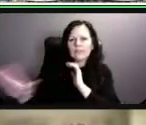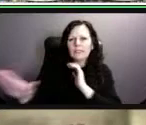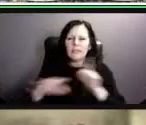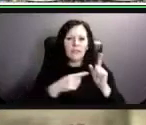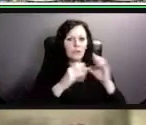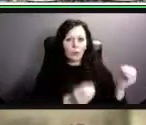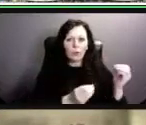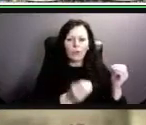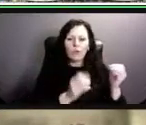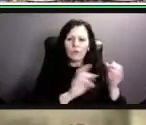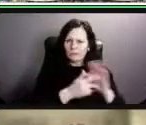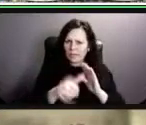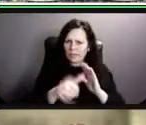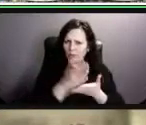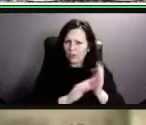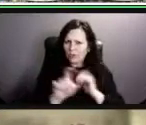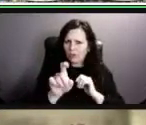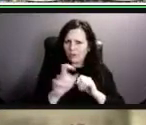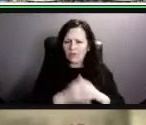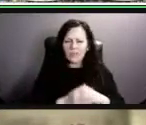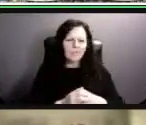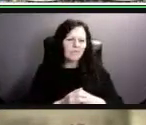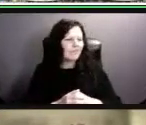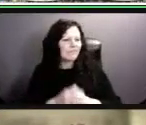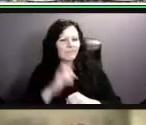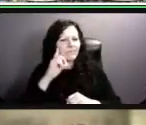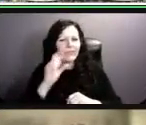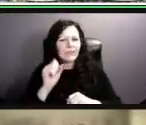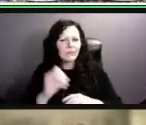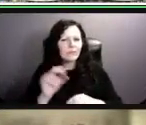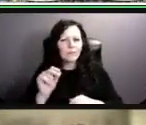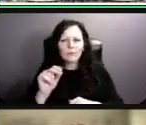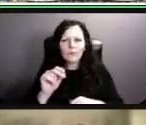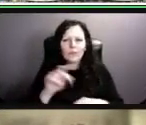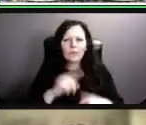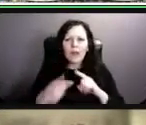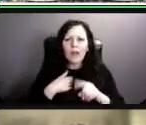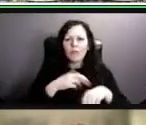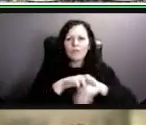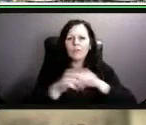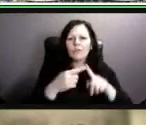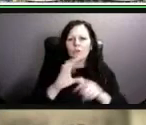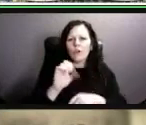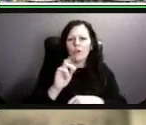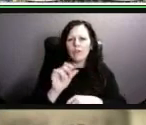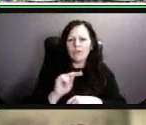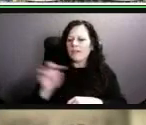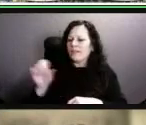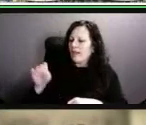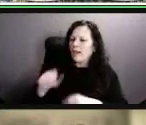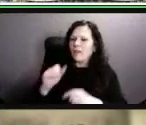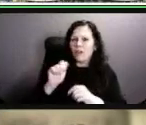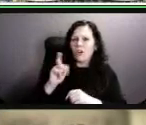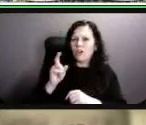THAT WE DON'T HAVE AN AUDITOR LIKE SOME COMPARABLE CITIES IS